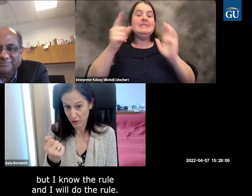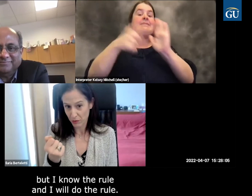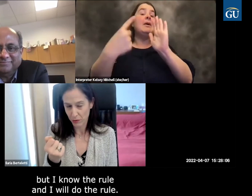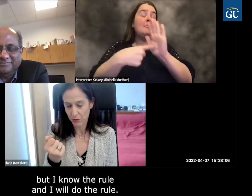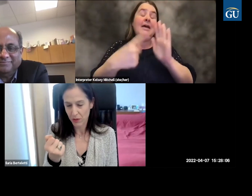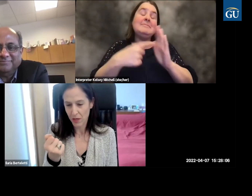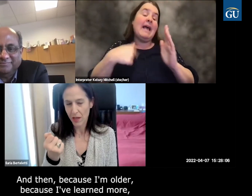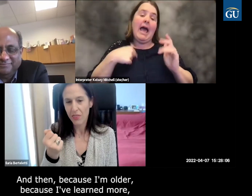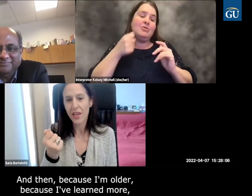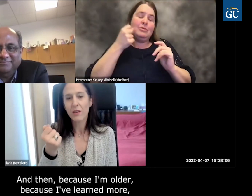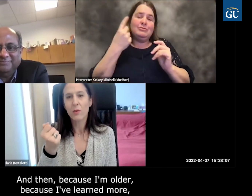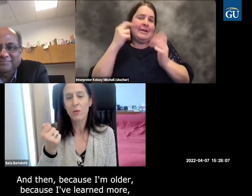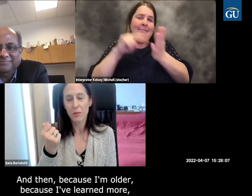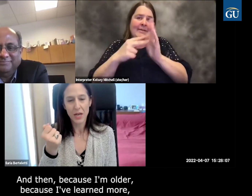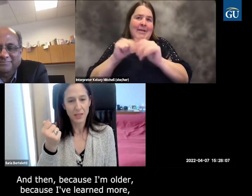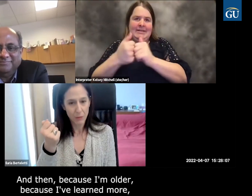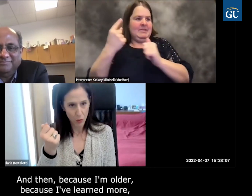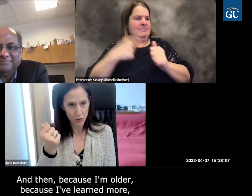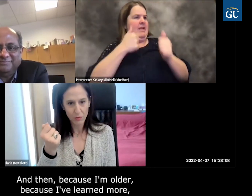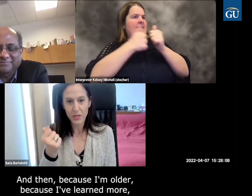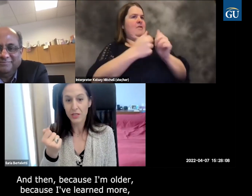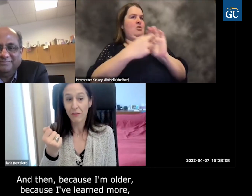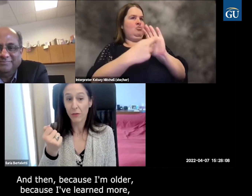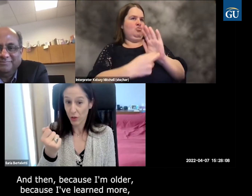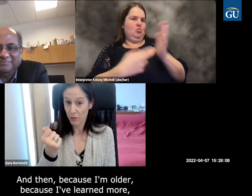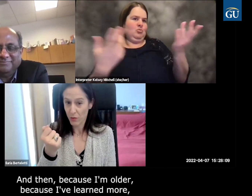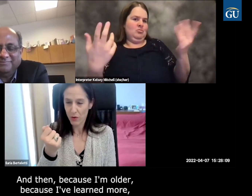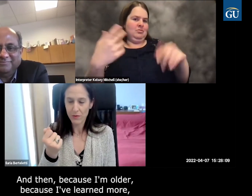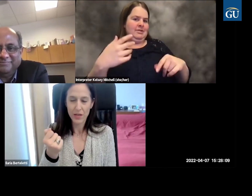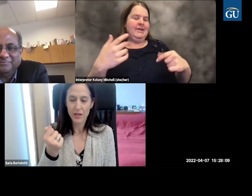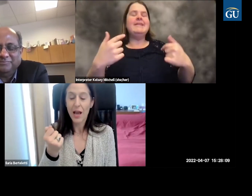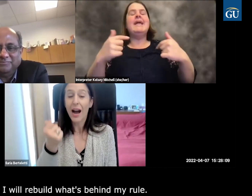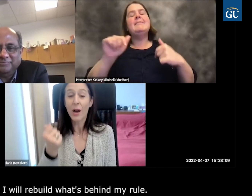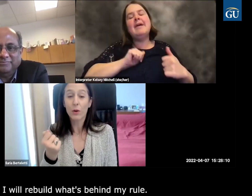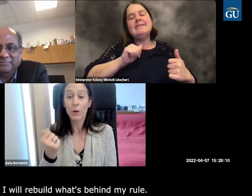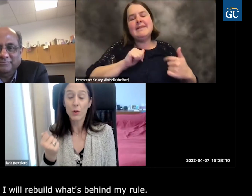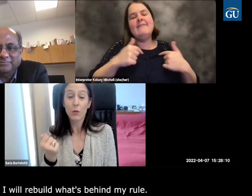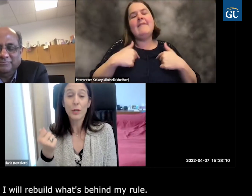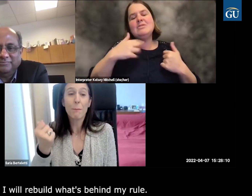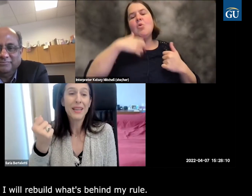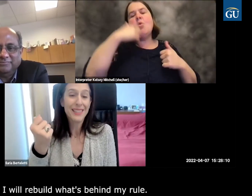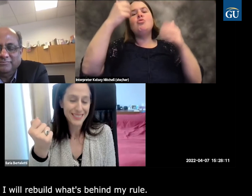rule and then because i'm older because